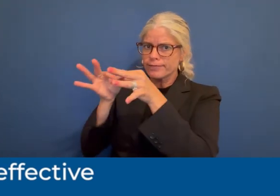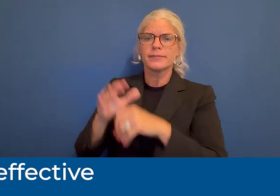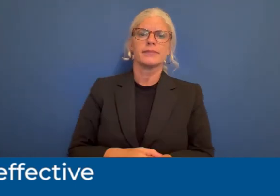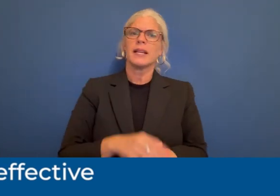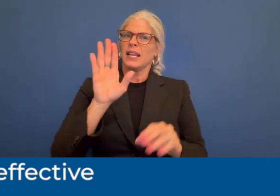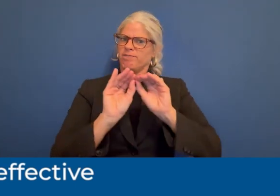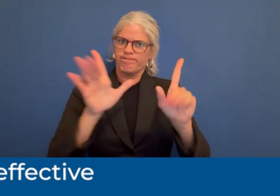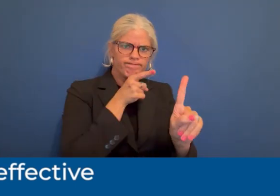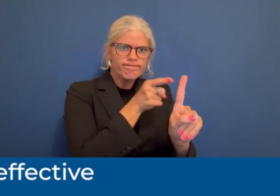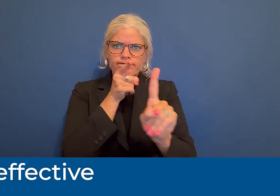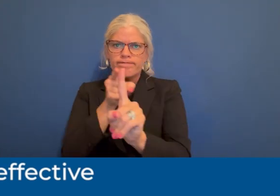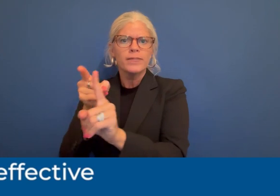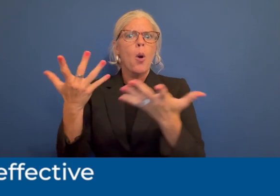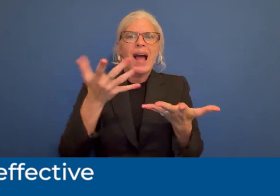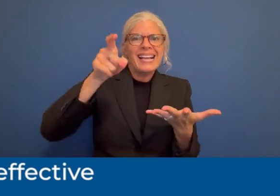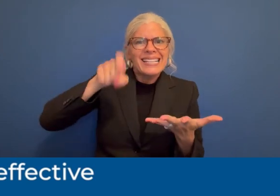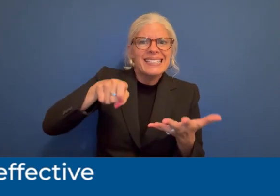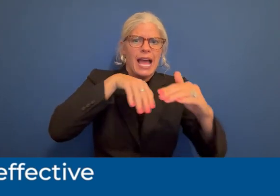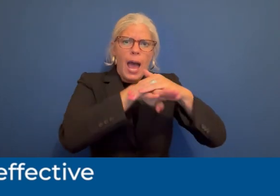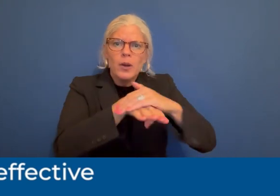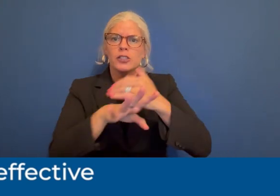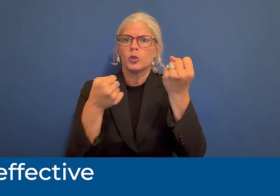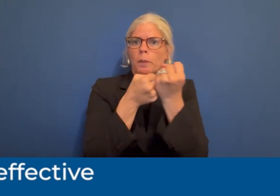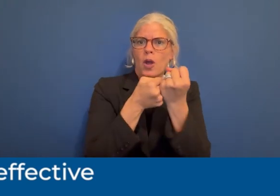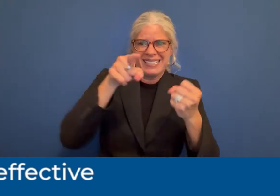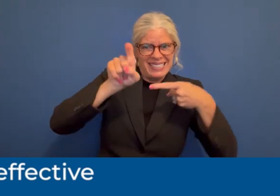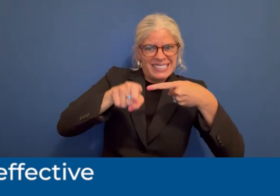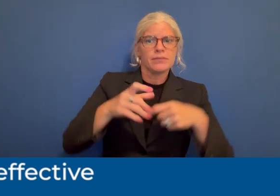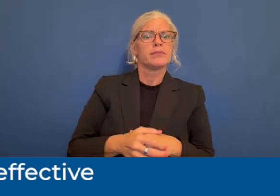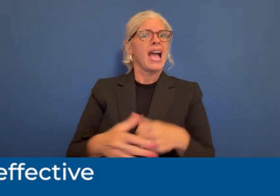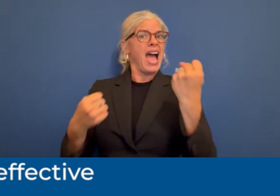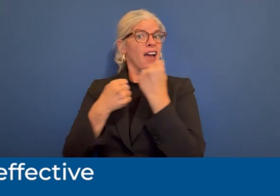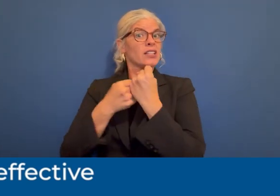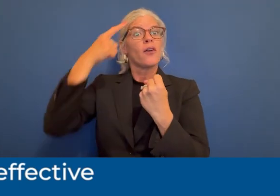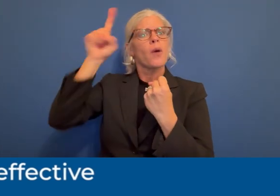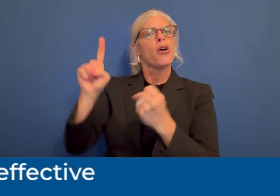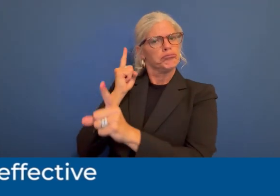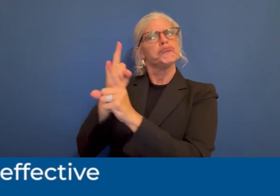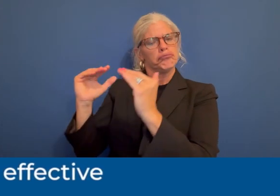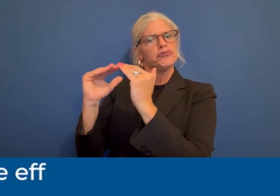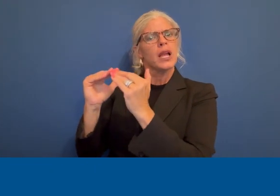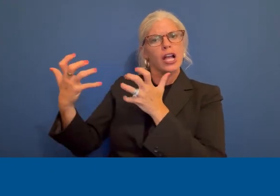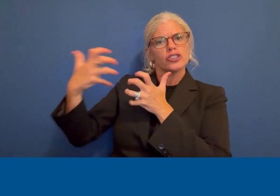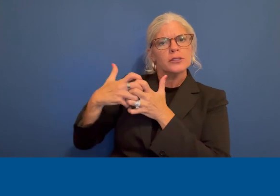Be specific about the accommodations or support you require, and advocate for those reasonable adjustments to ensure accessibility.